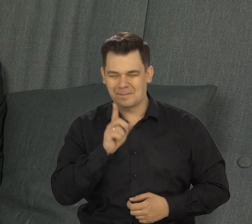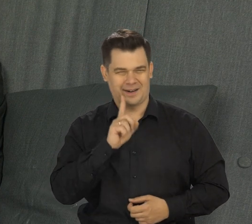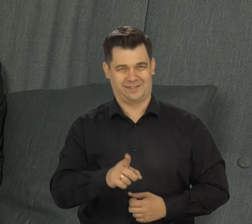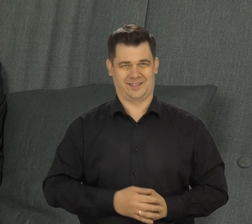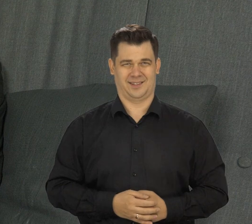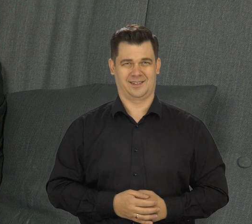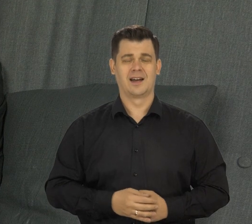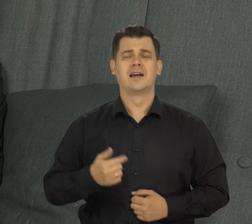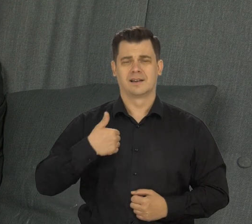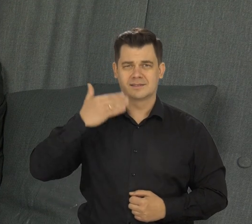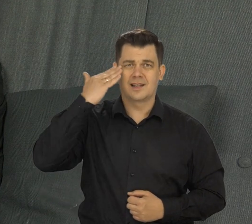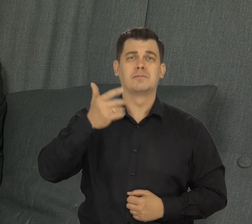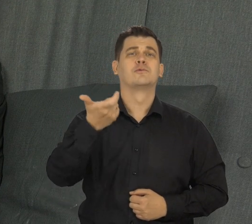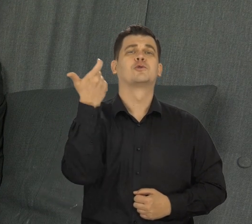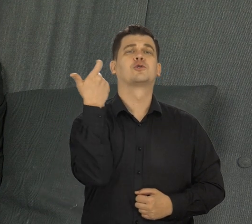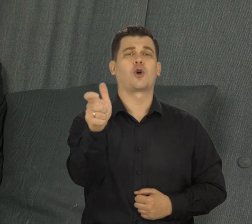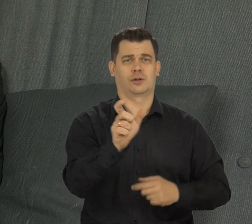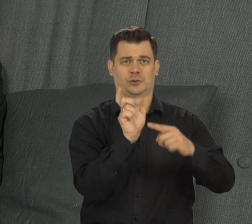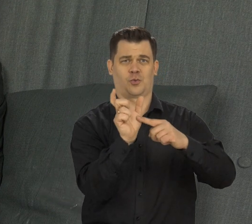I have learned more than 100 characters from this area.